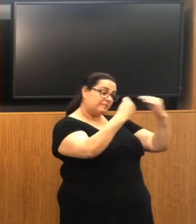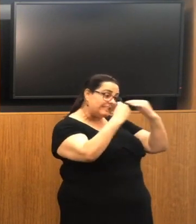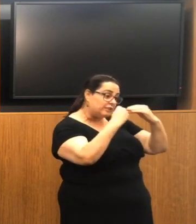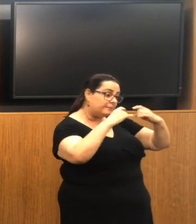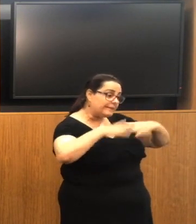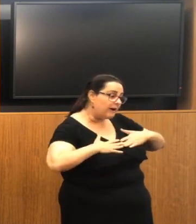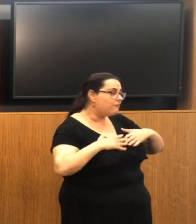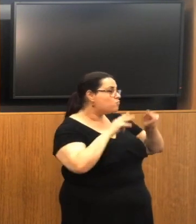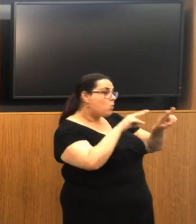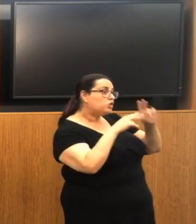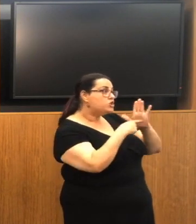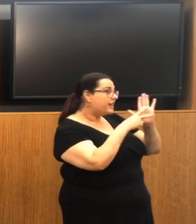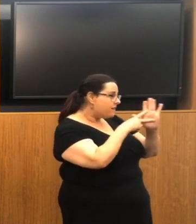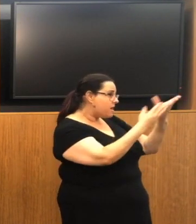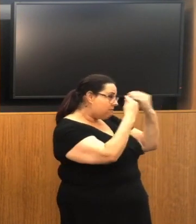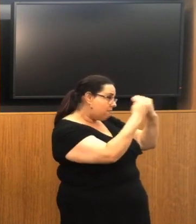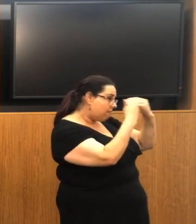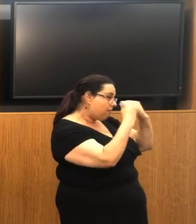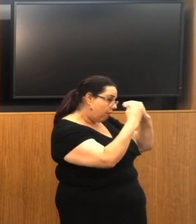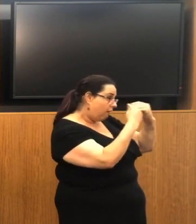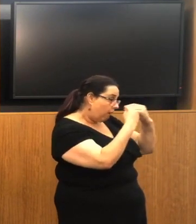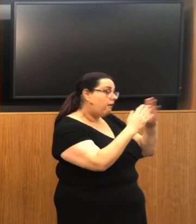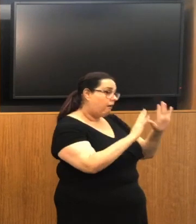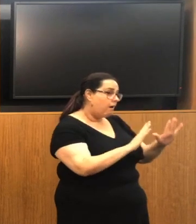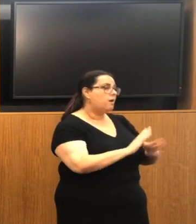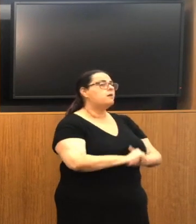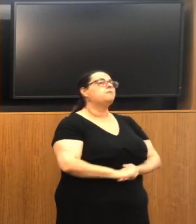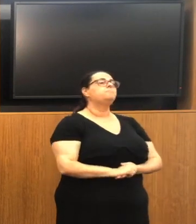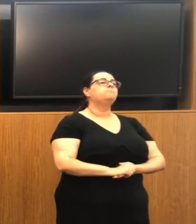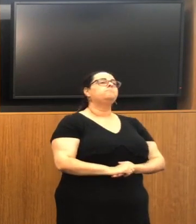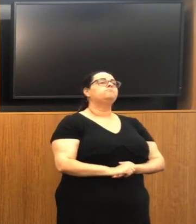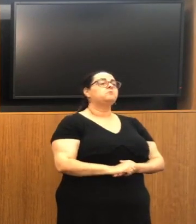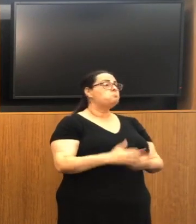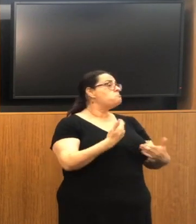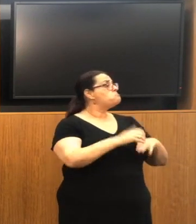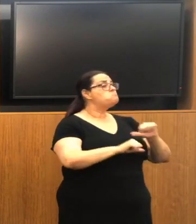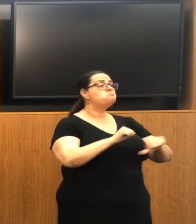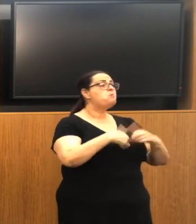You know, managing my life in one way or another